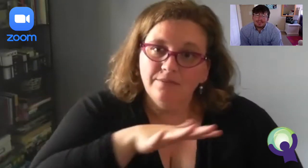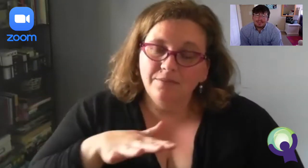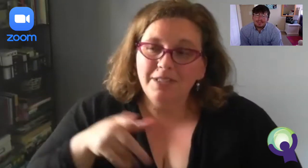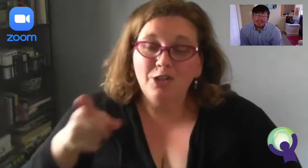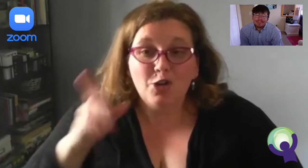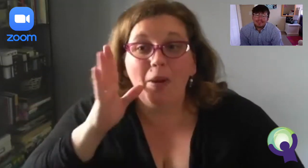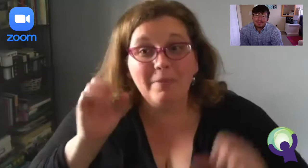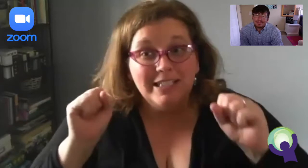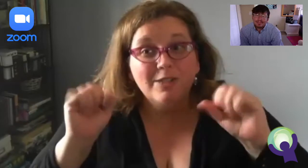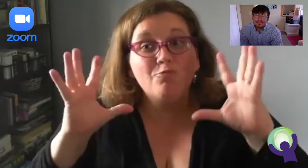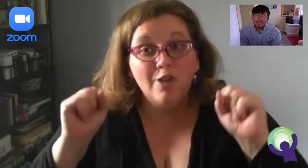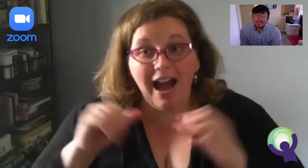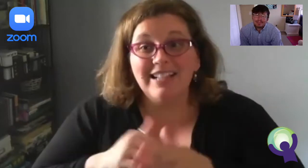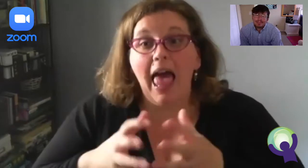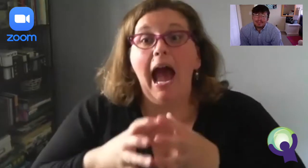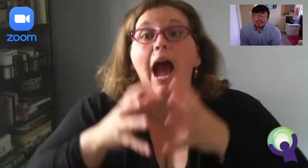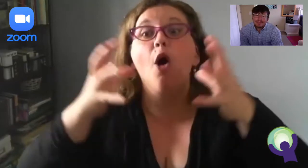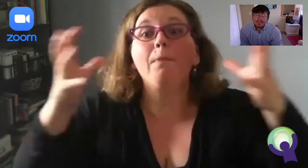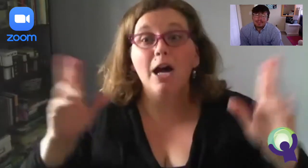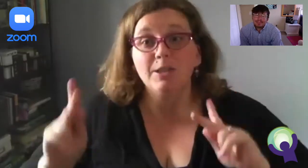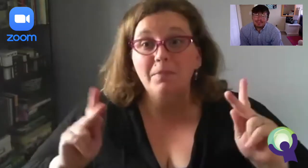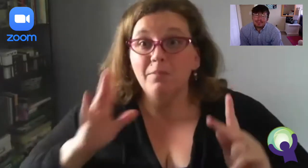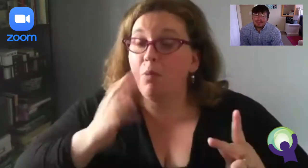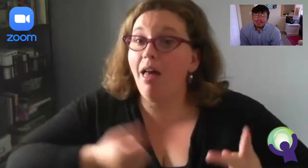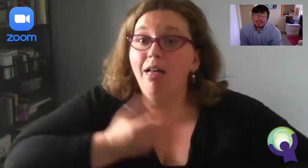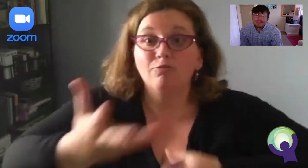and relax and listen because you would be surprised